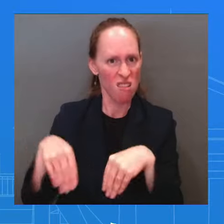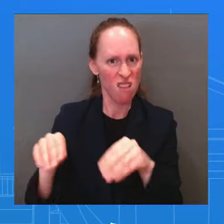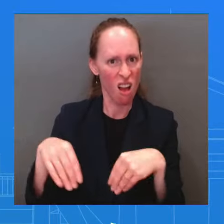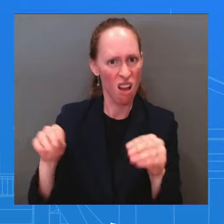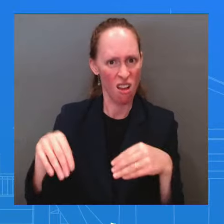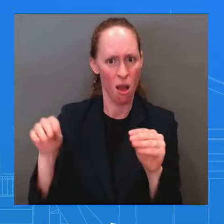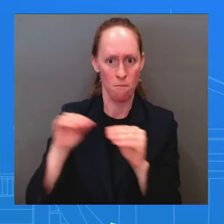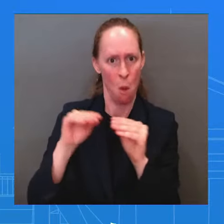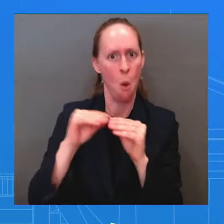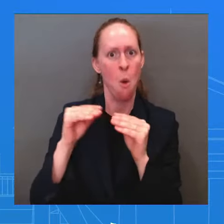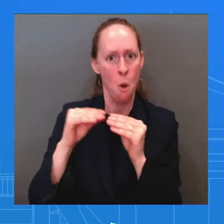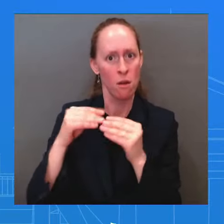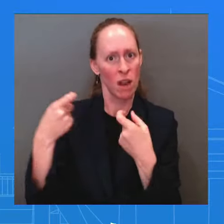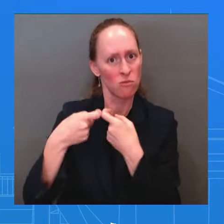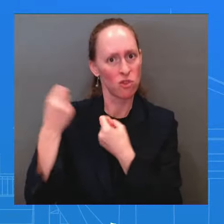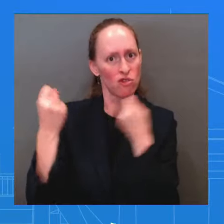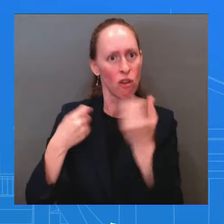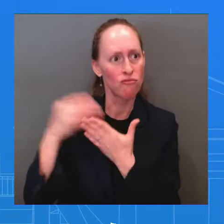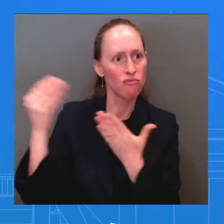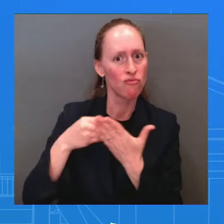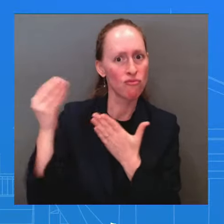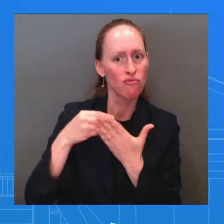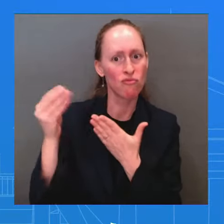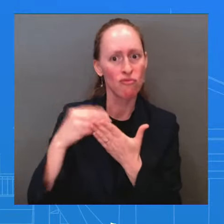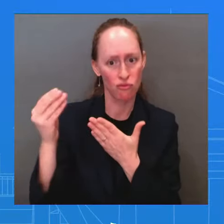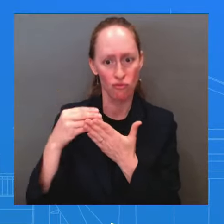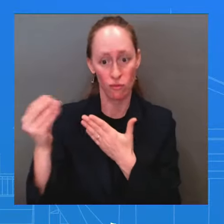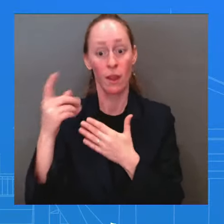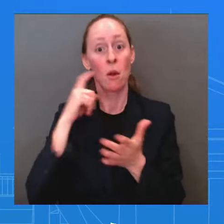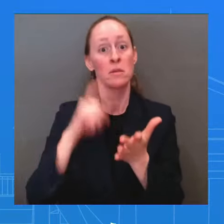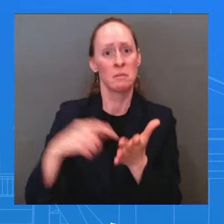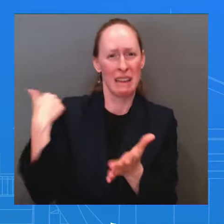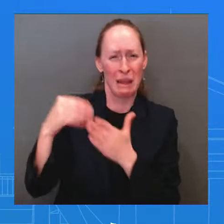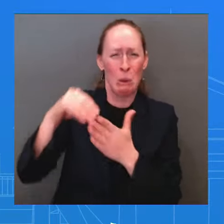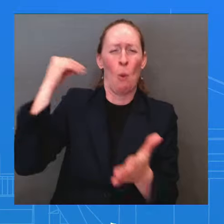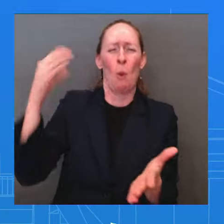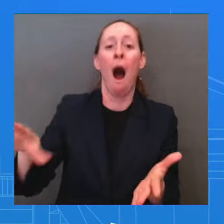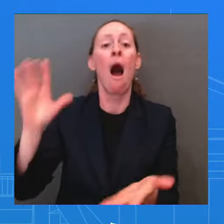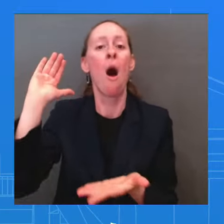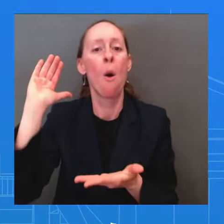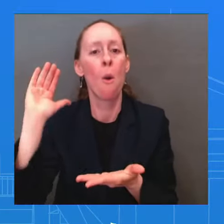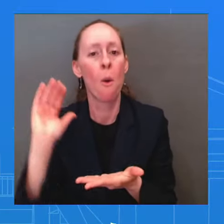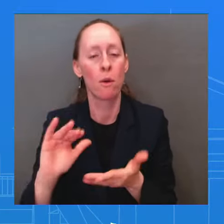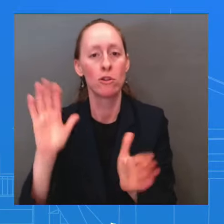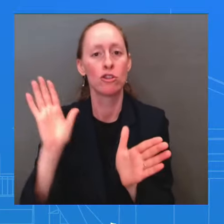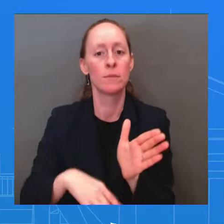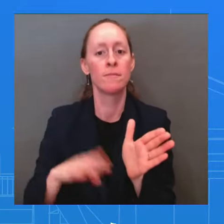And EV prices are down 20 percent year over year, being driven in part by Inflation Reduction Act credits.